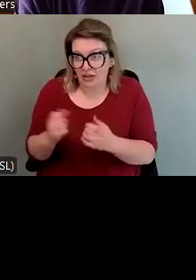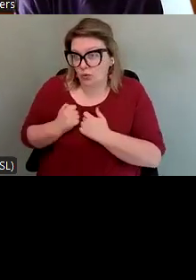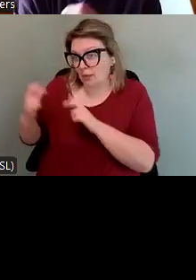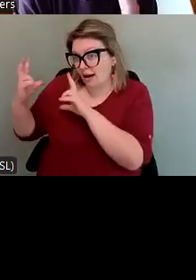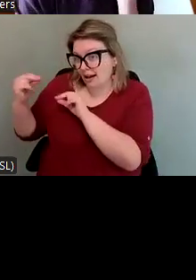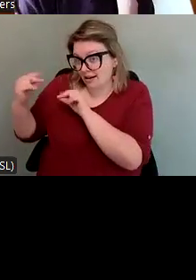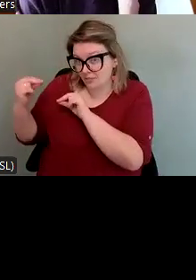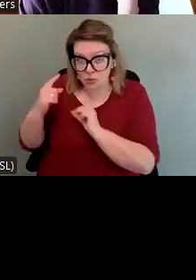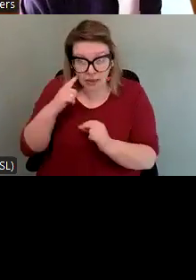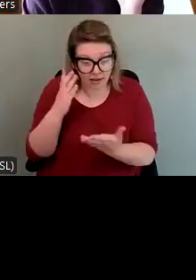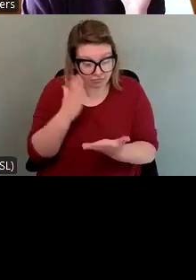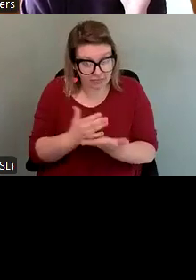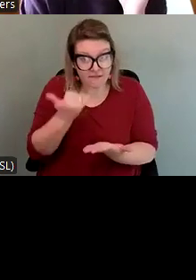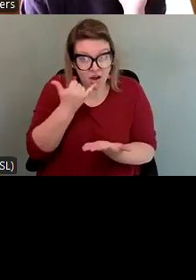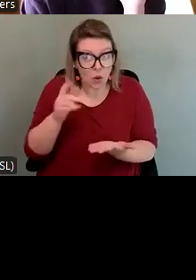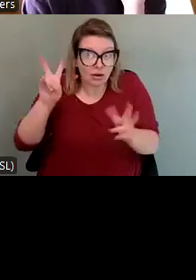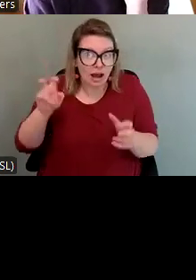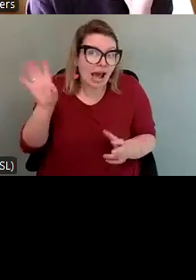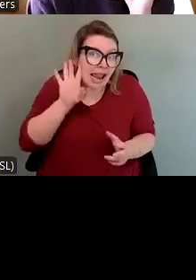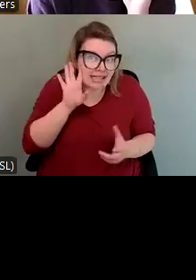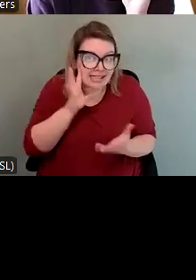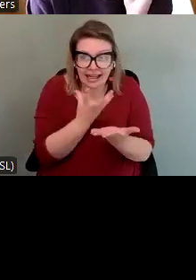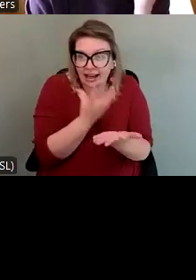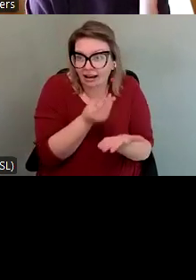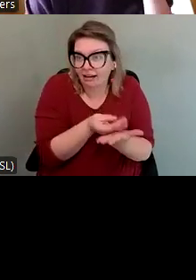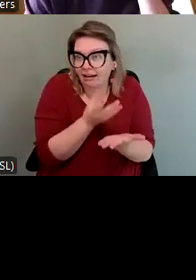Is your phone listening in to everything you're saying?